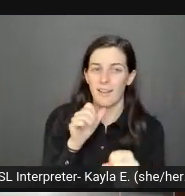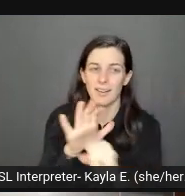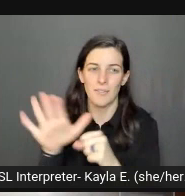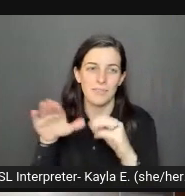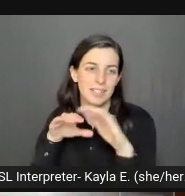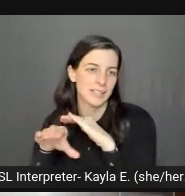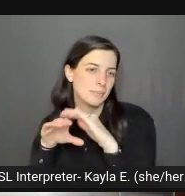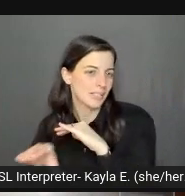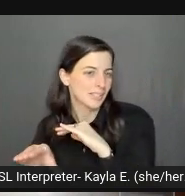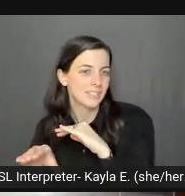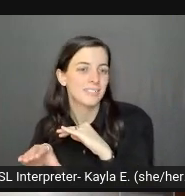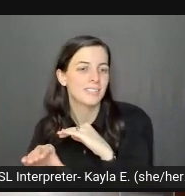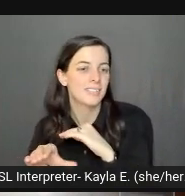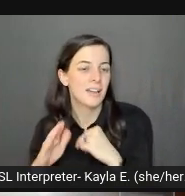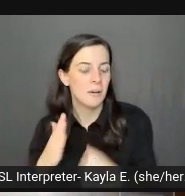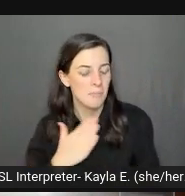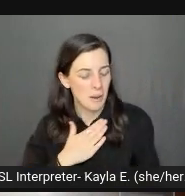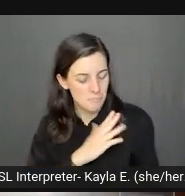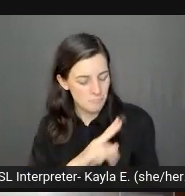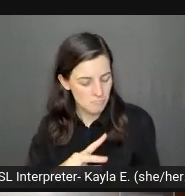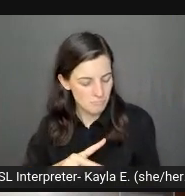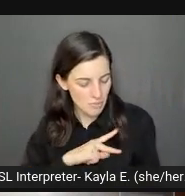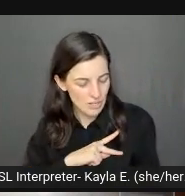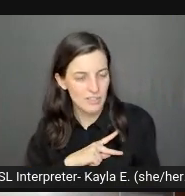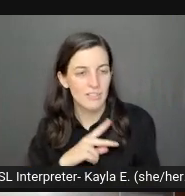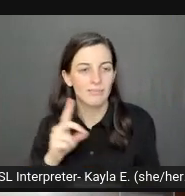This is my personal definition of accessibility in this context.